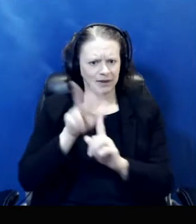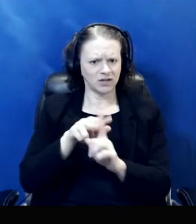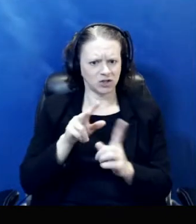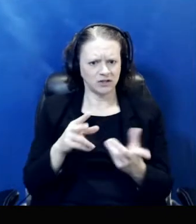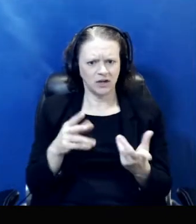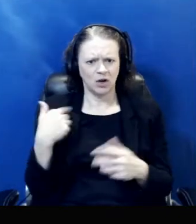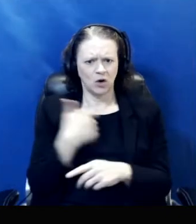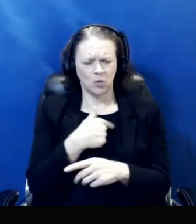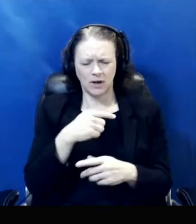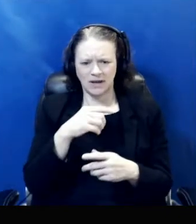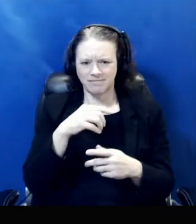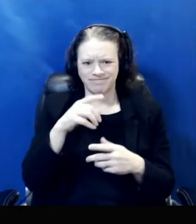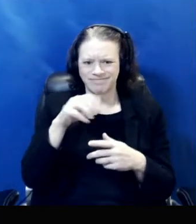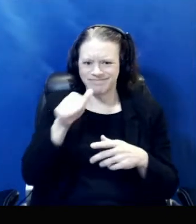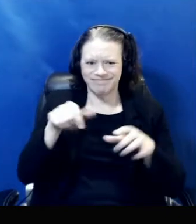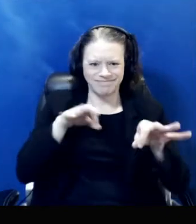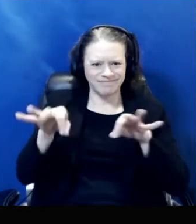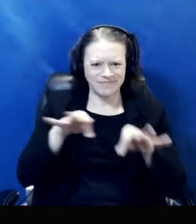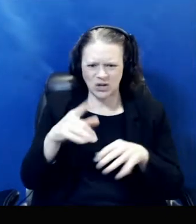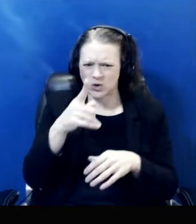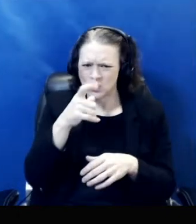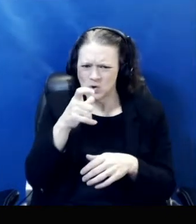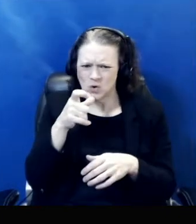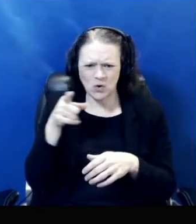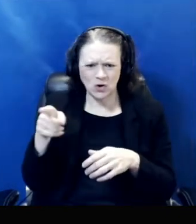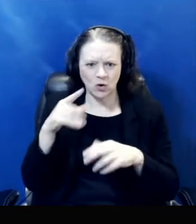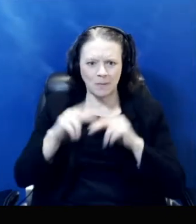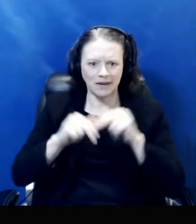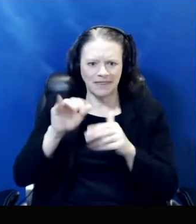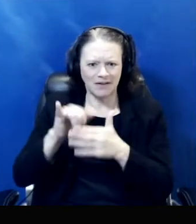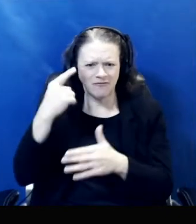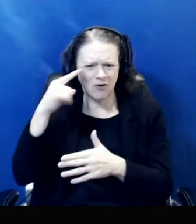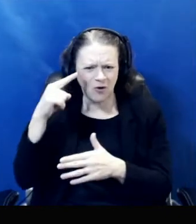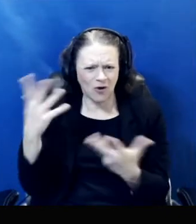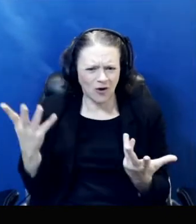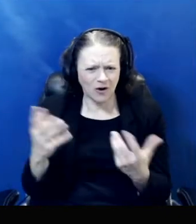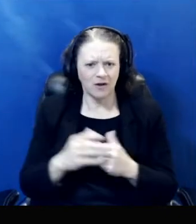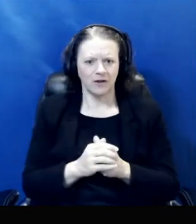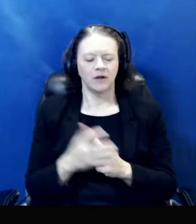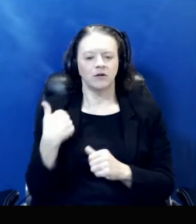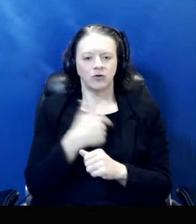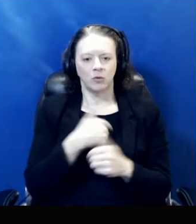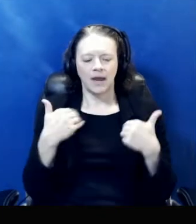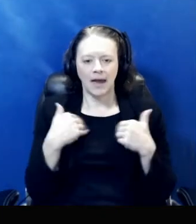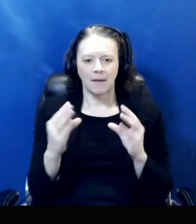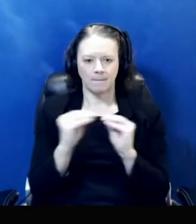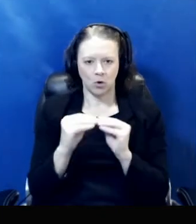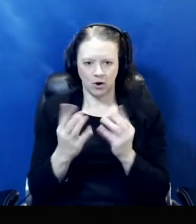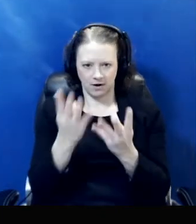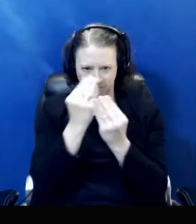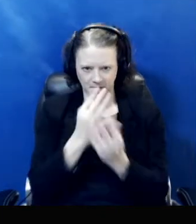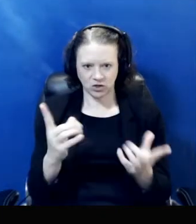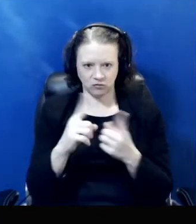Really, since then, we have got a ton more information, both from the inclusive design team here at Microsoft, and